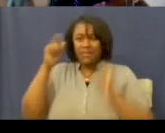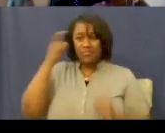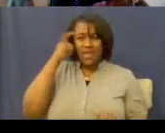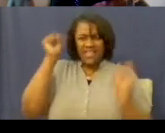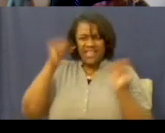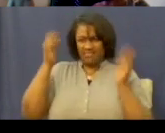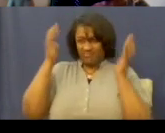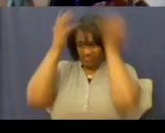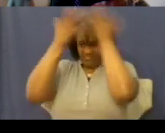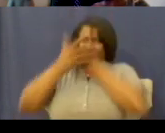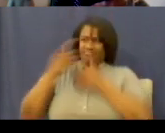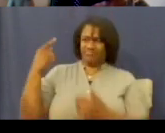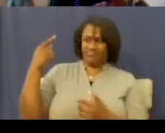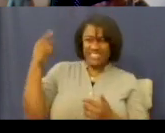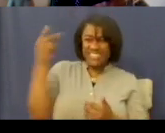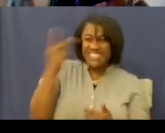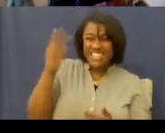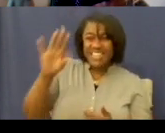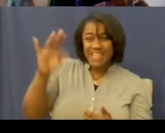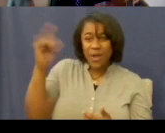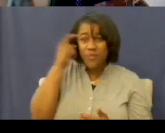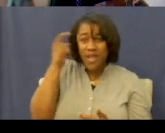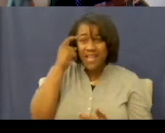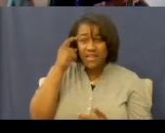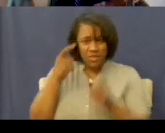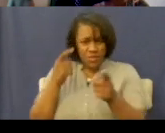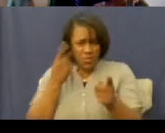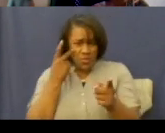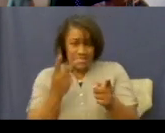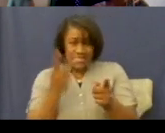So, there are pictures here that show how we can take